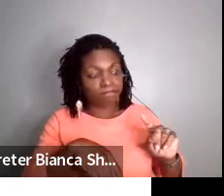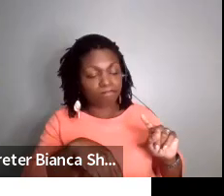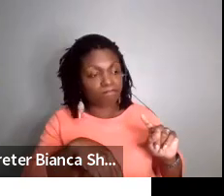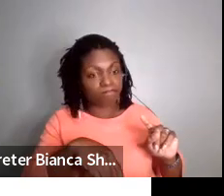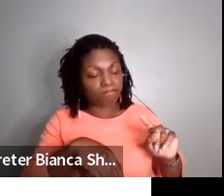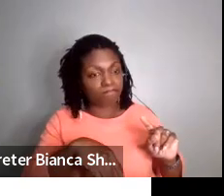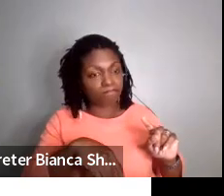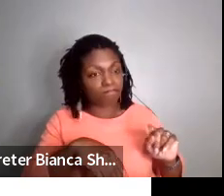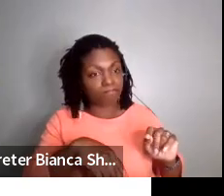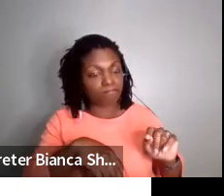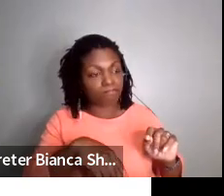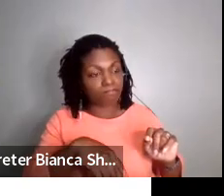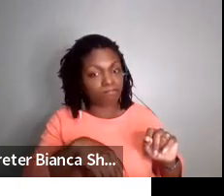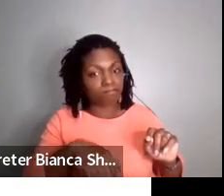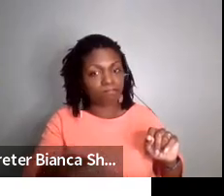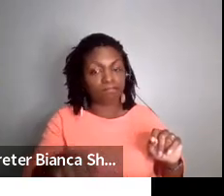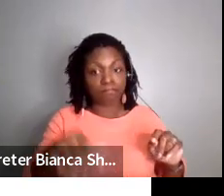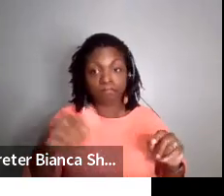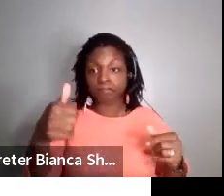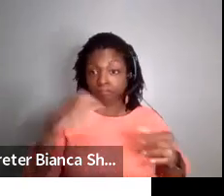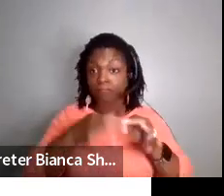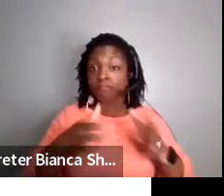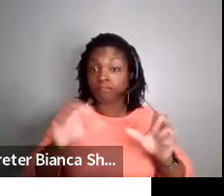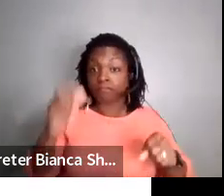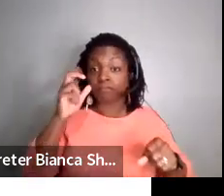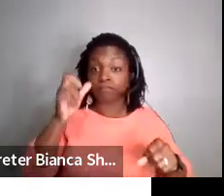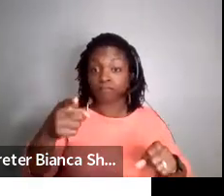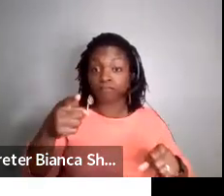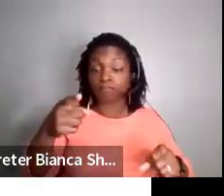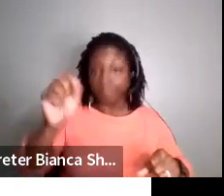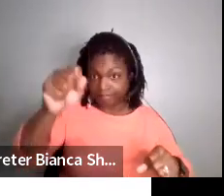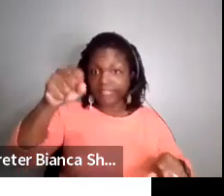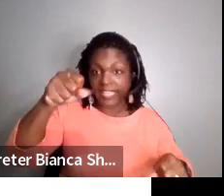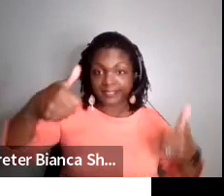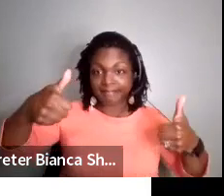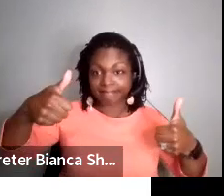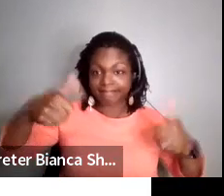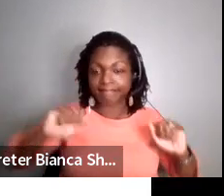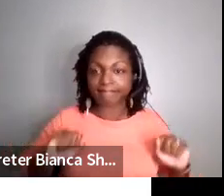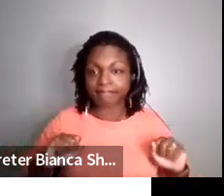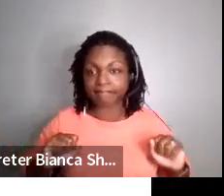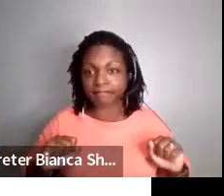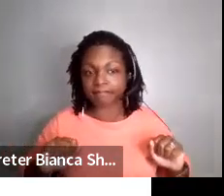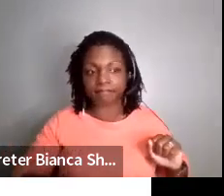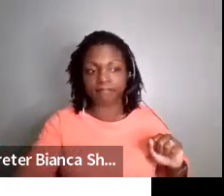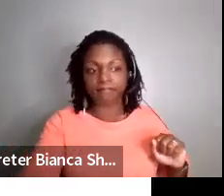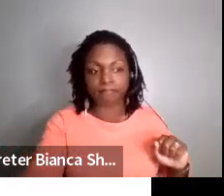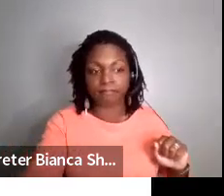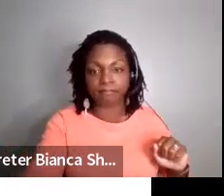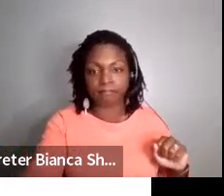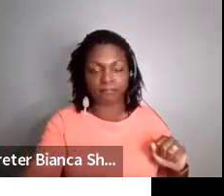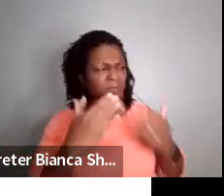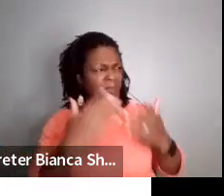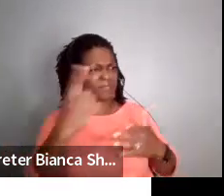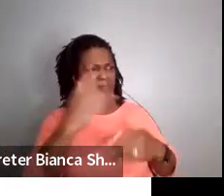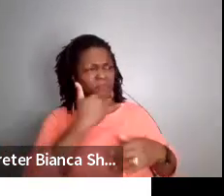Bianca. an interpreter can you hear me let me see, there's something wrong with my settings.